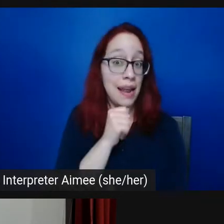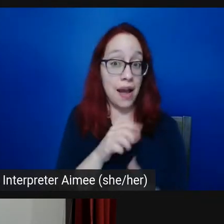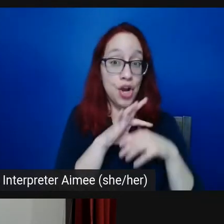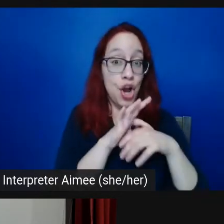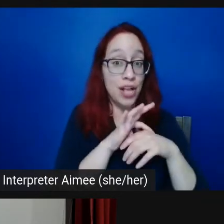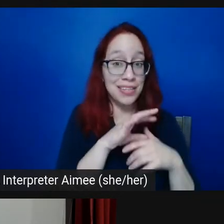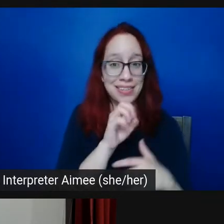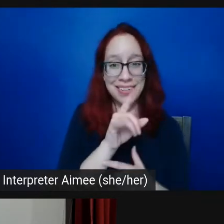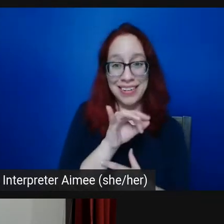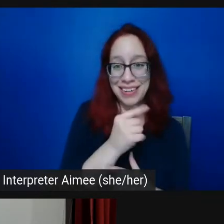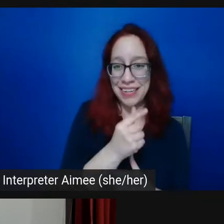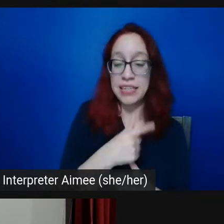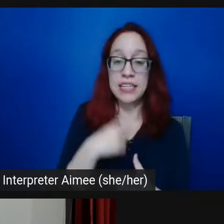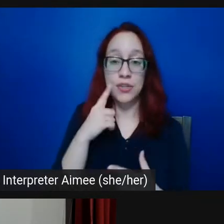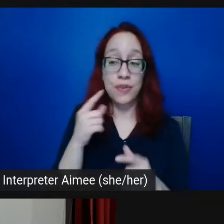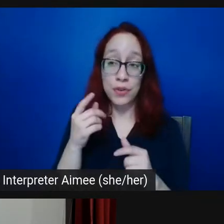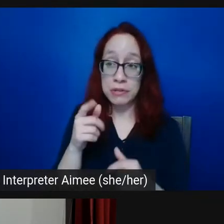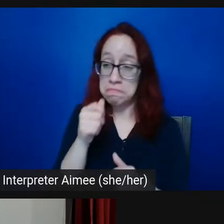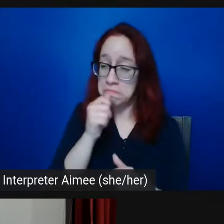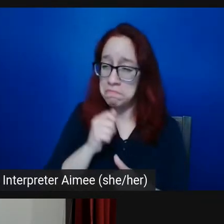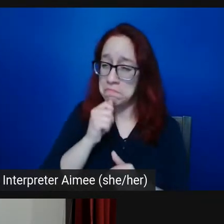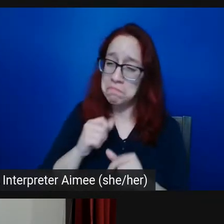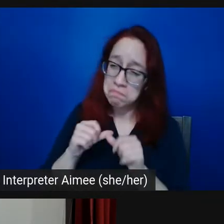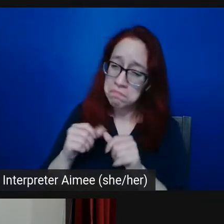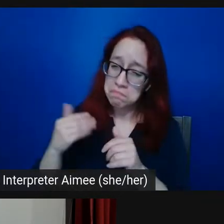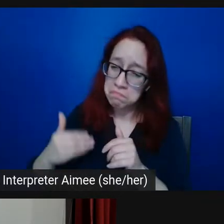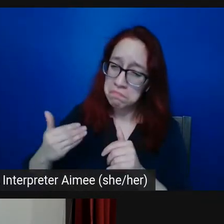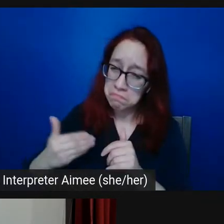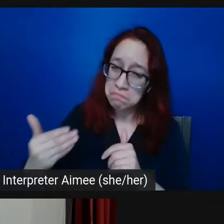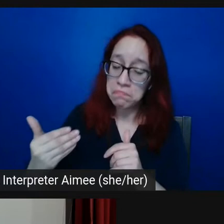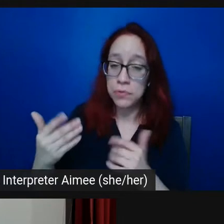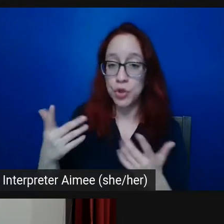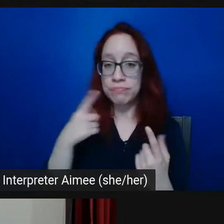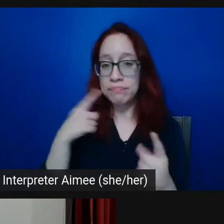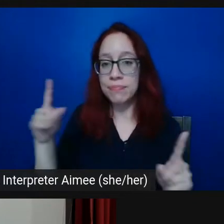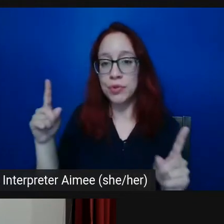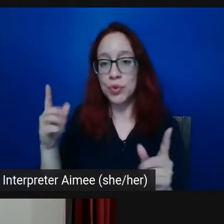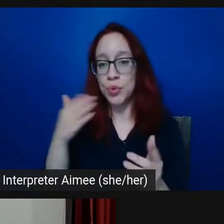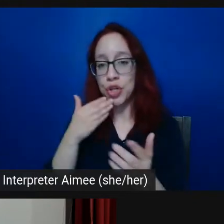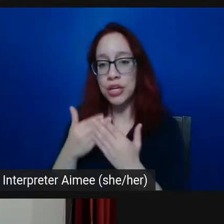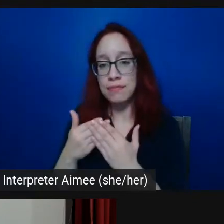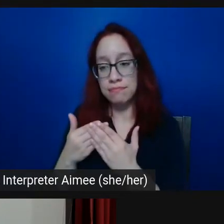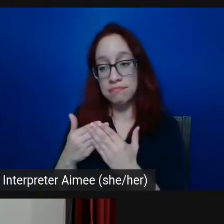if you persevered, you could actually, end up with a good website